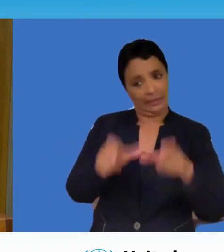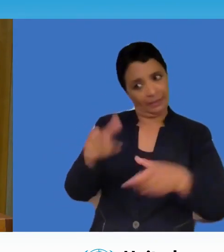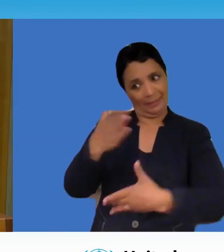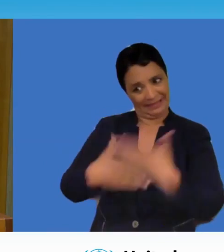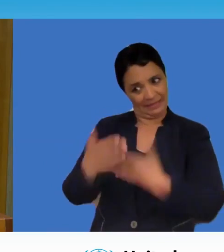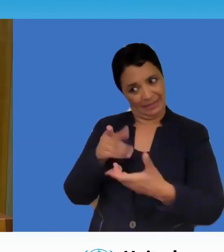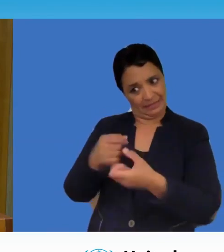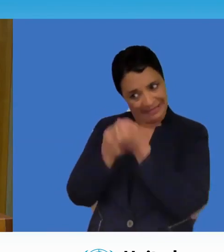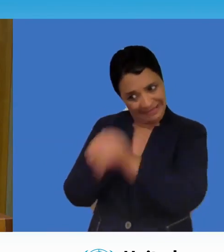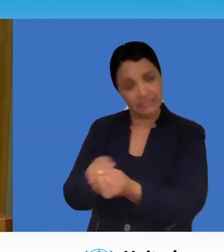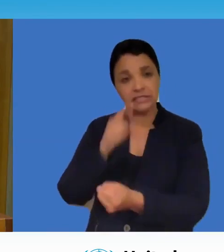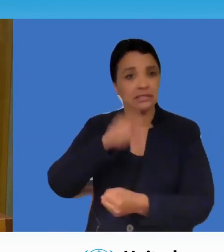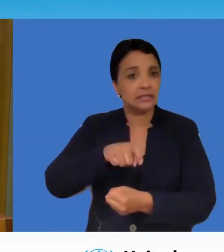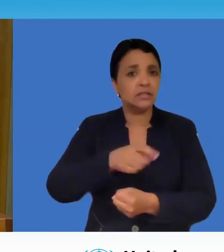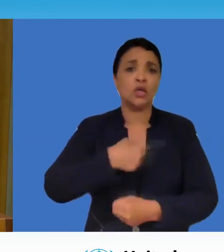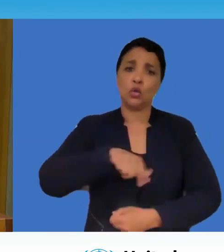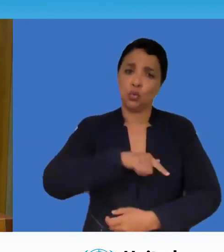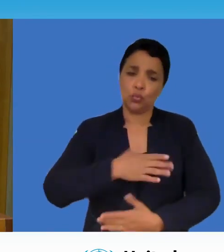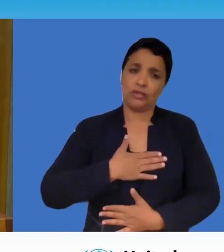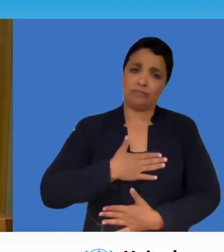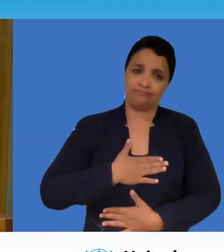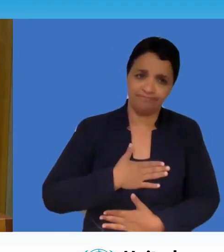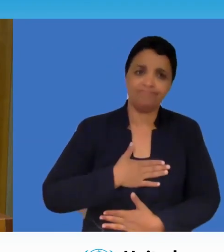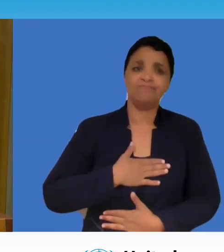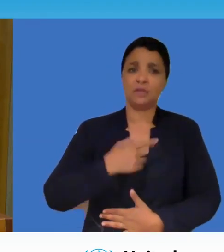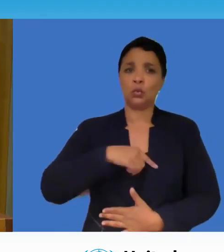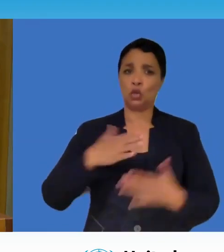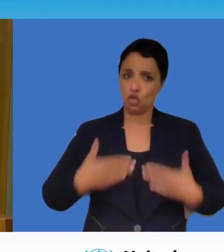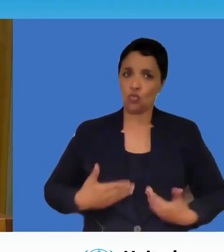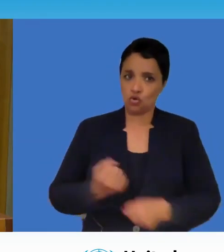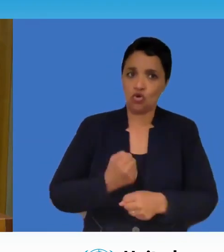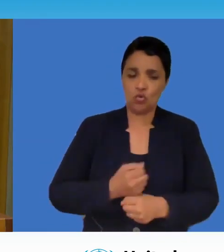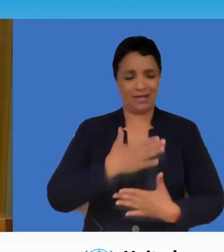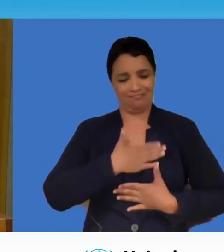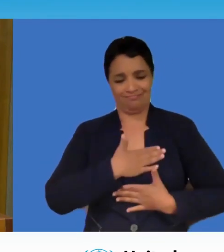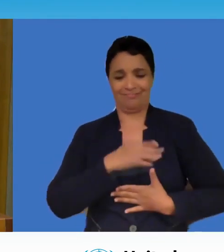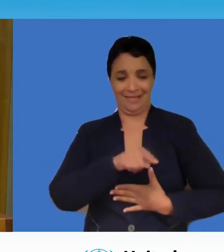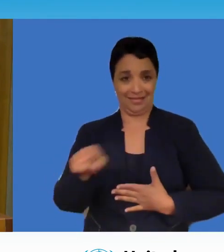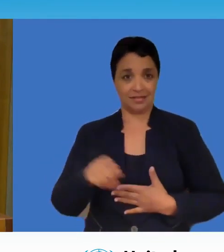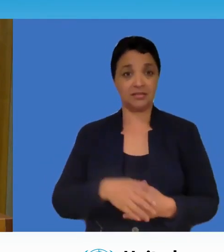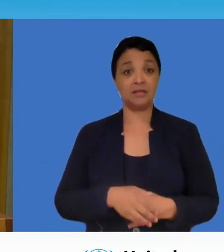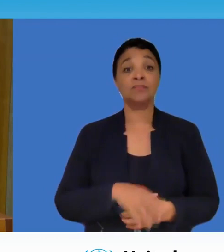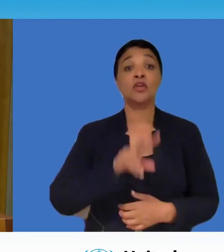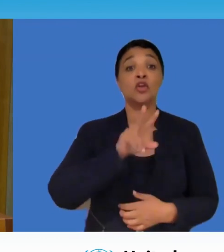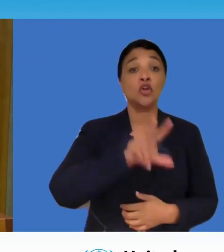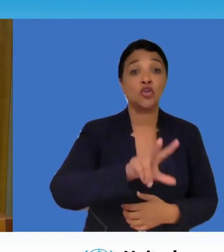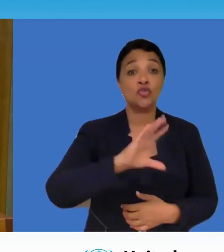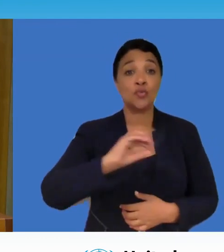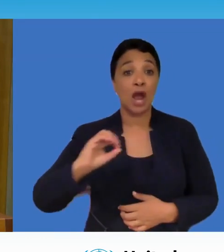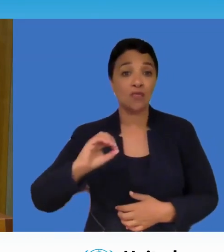this is something that uh is is again dear to our hearts as as humanitarians of course of these 300